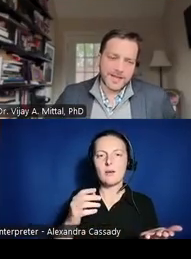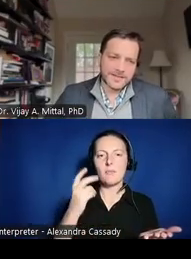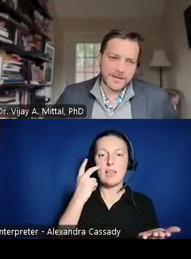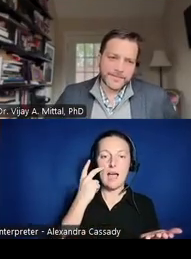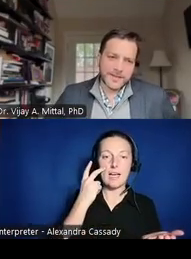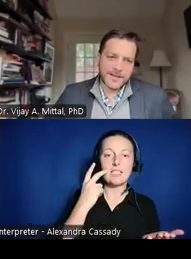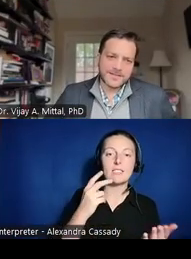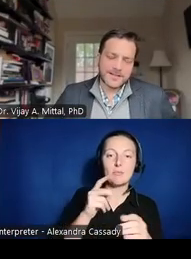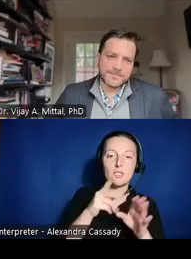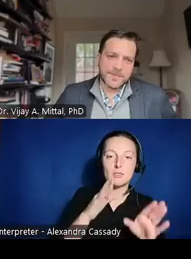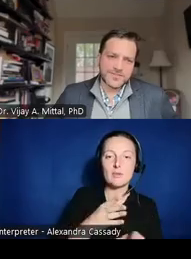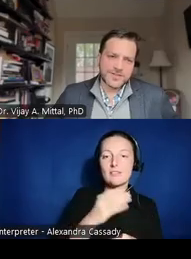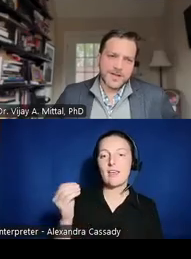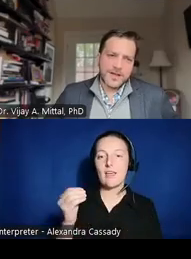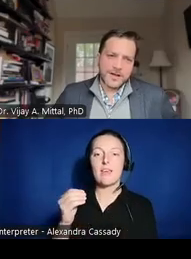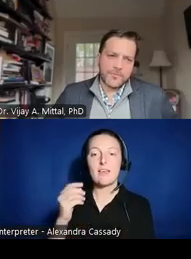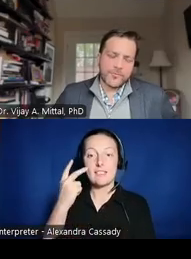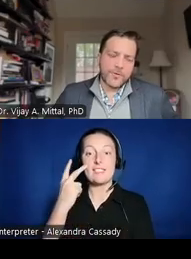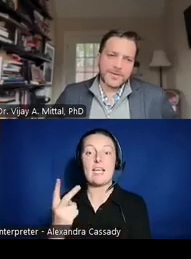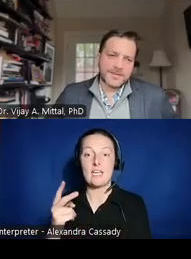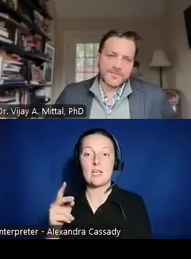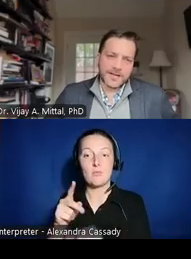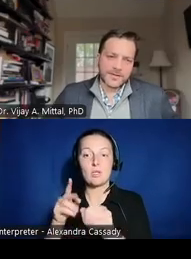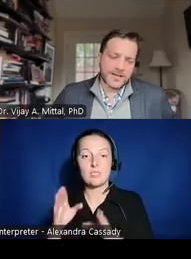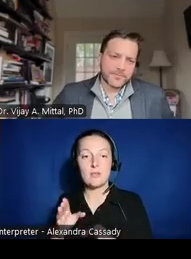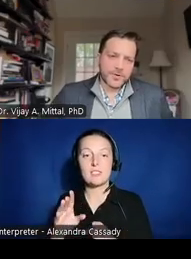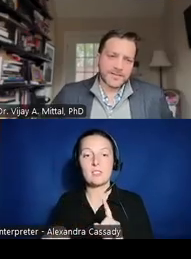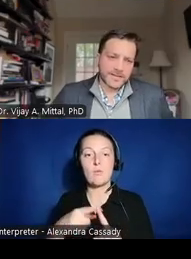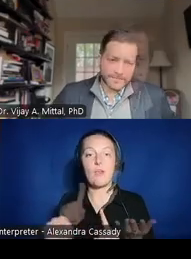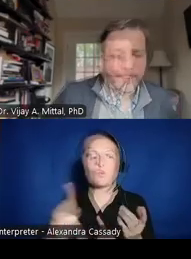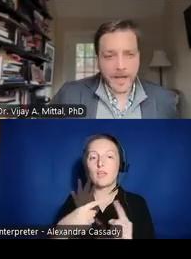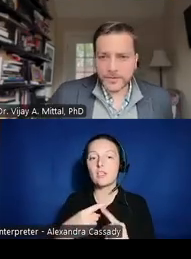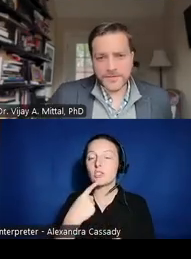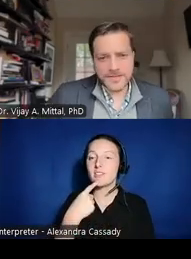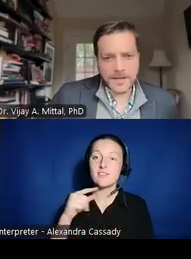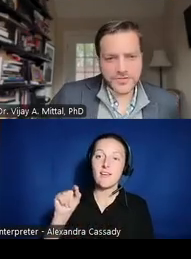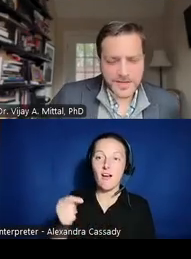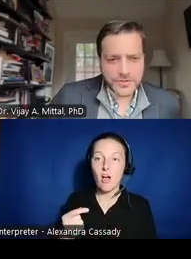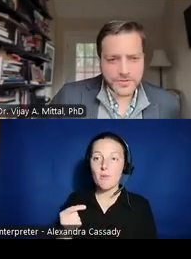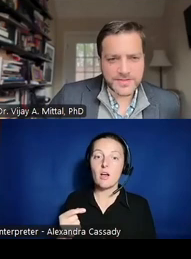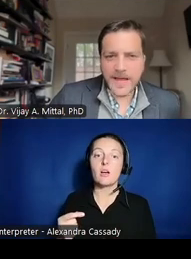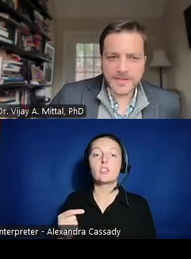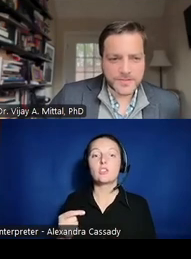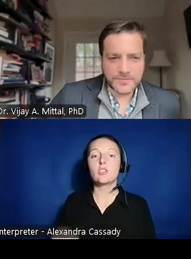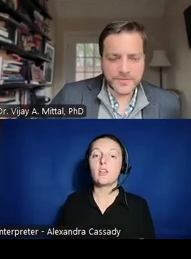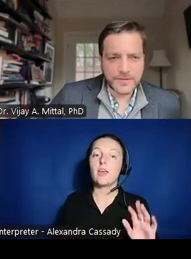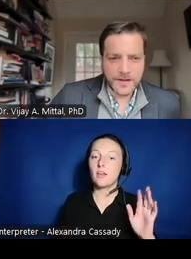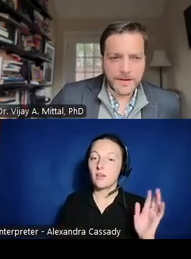and um it's it's much one piece of an integrative process. All of these gestures tap into different